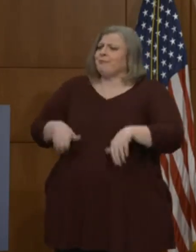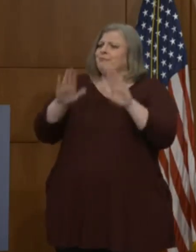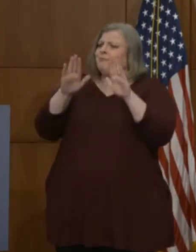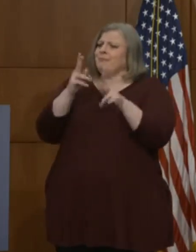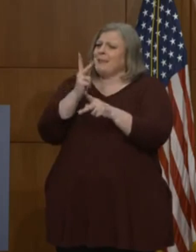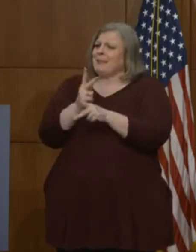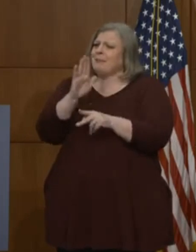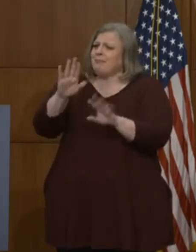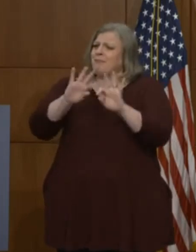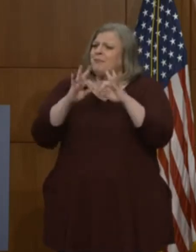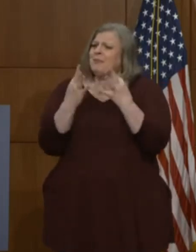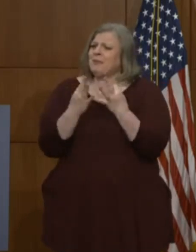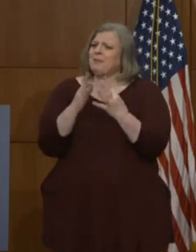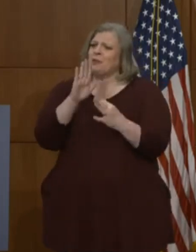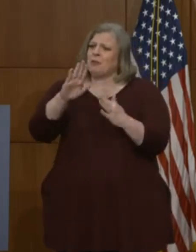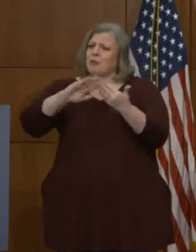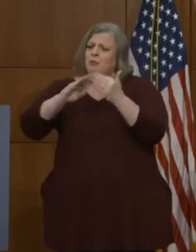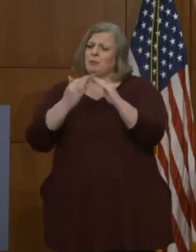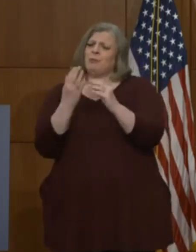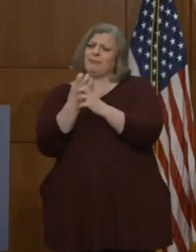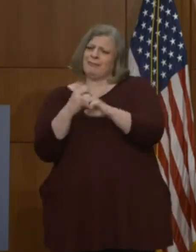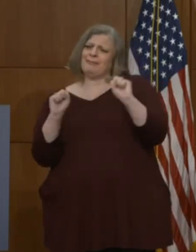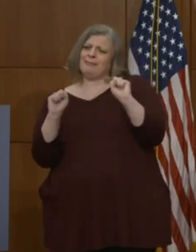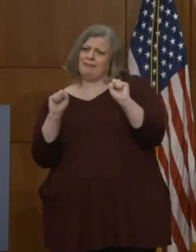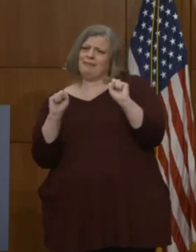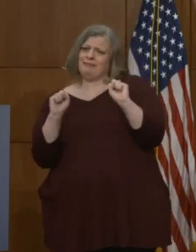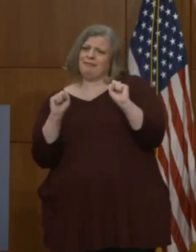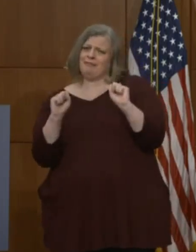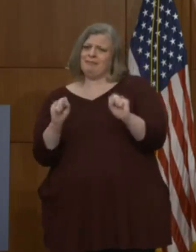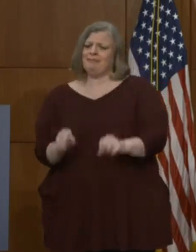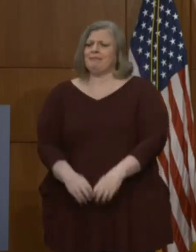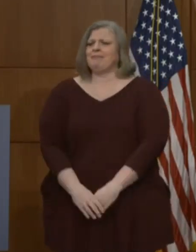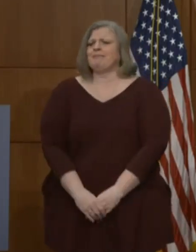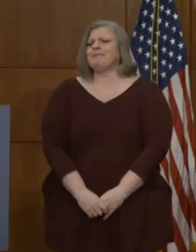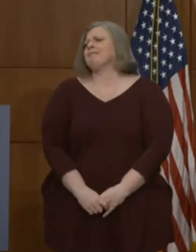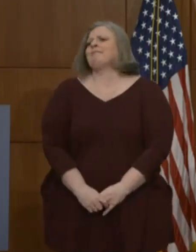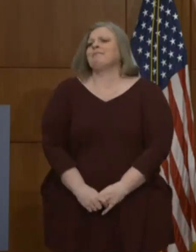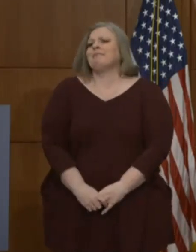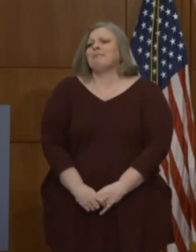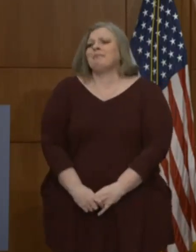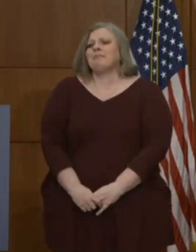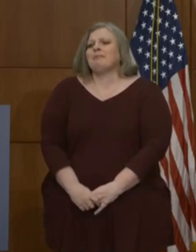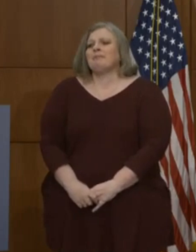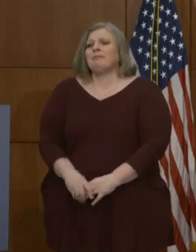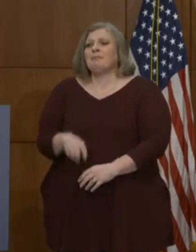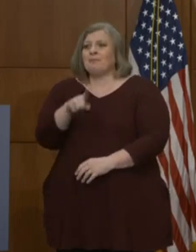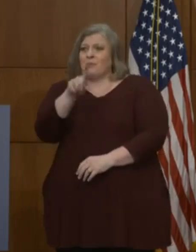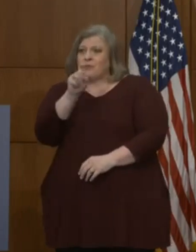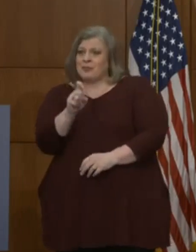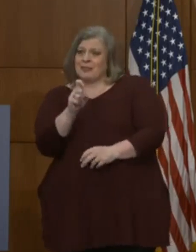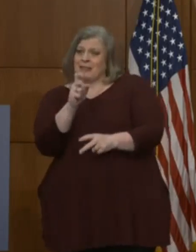YOURSELF. WE THANK YOU FOR THE SACRIFICES YOU’RE MAKING TO SACRIFICES YOU’RE MAKING TO KEEP YOUR FAMILY AND YOUR KEEP YOUR FAMILY AND YOUR COMMUNITY SAFE. IF. YOU NEED